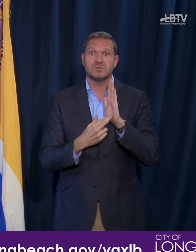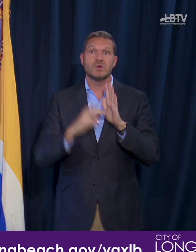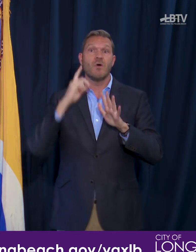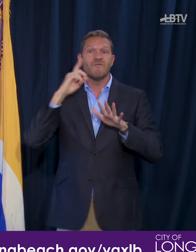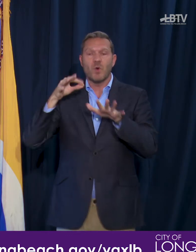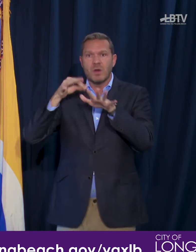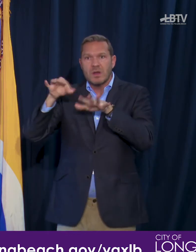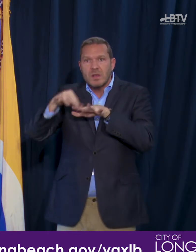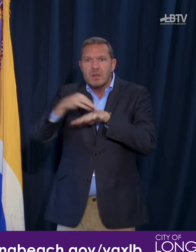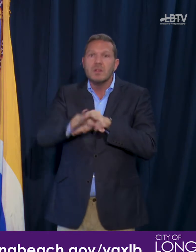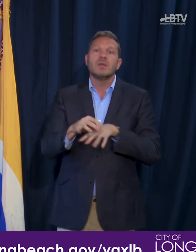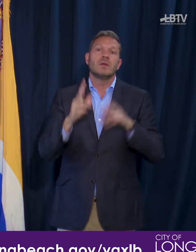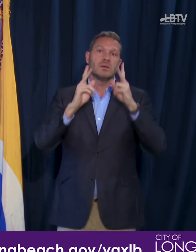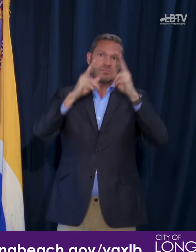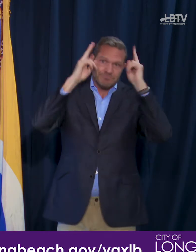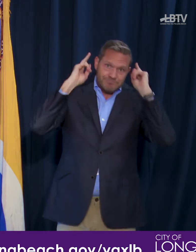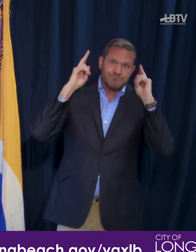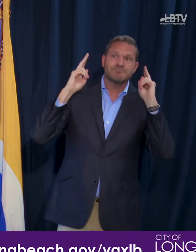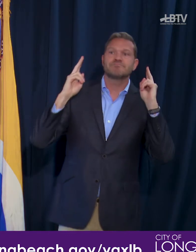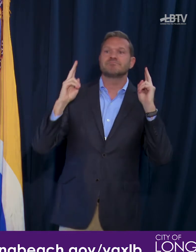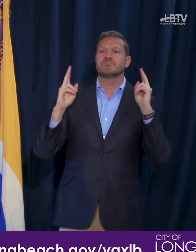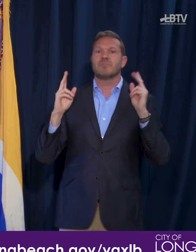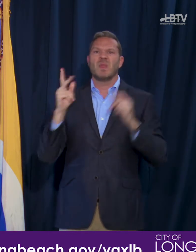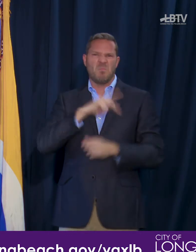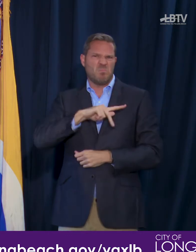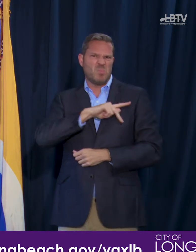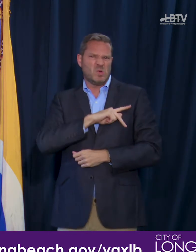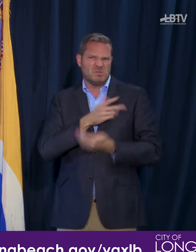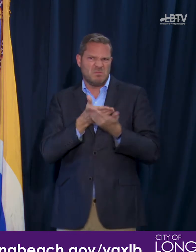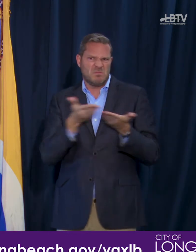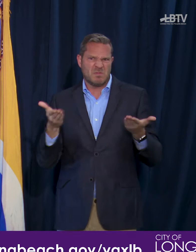barber shops and personal care that can also reopen.